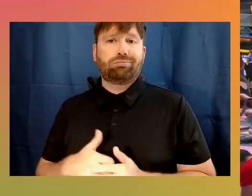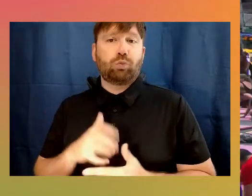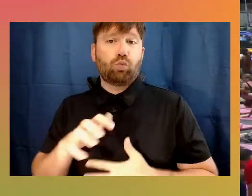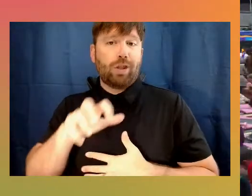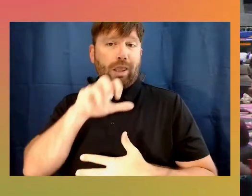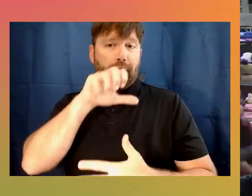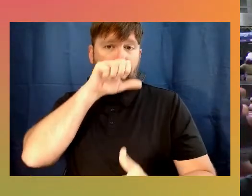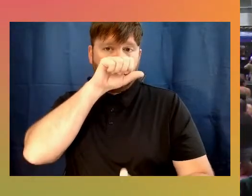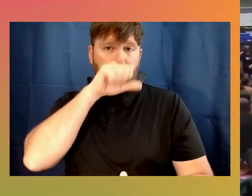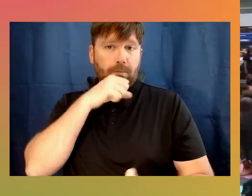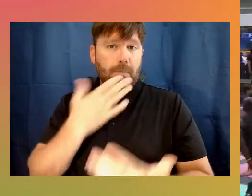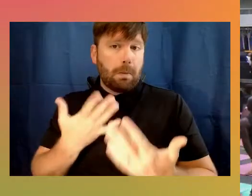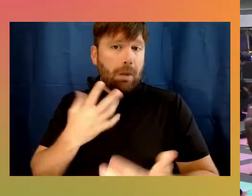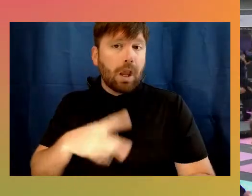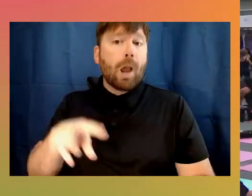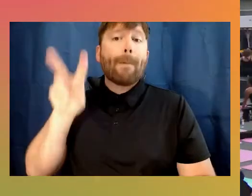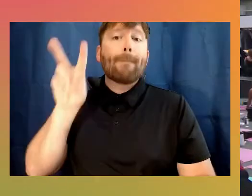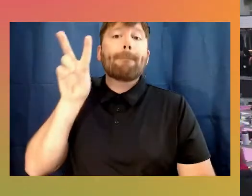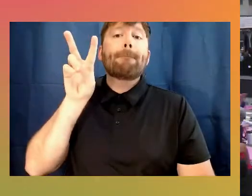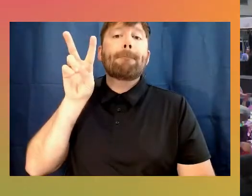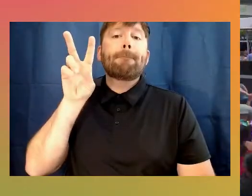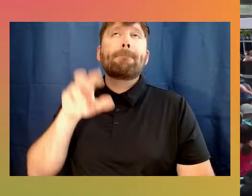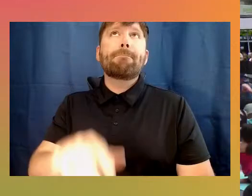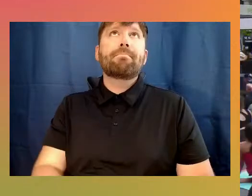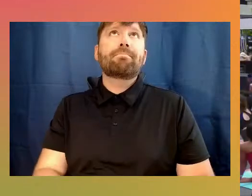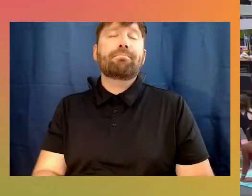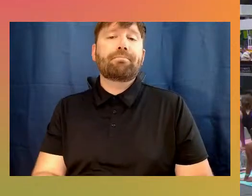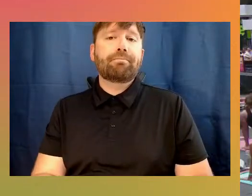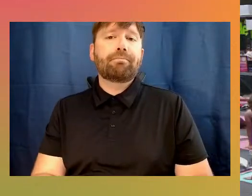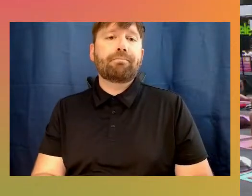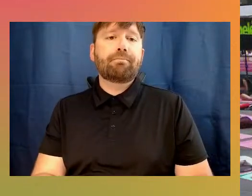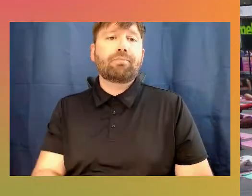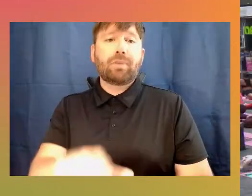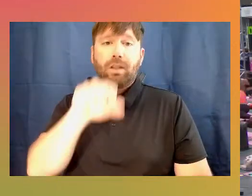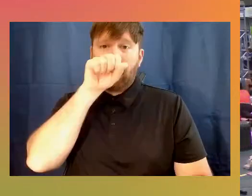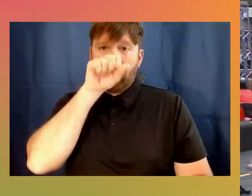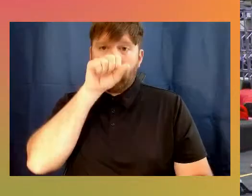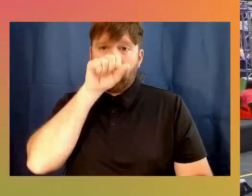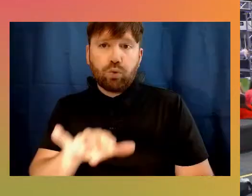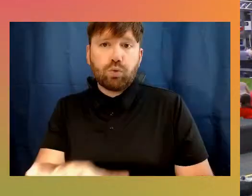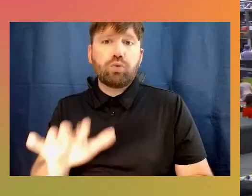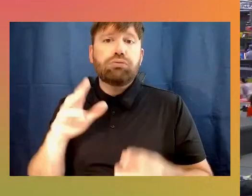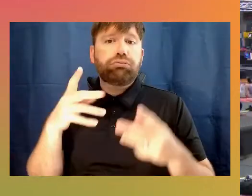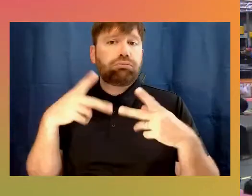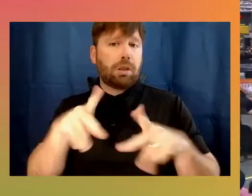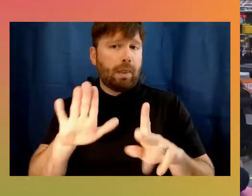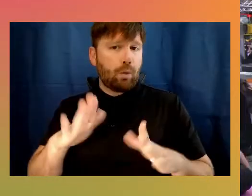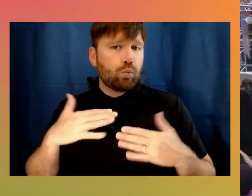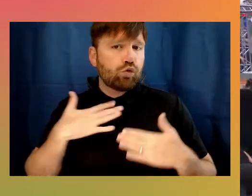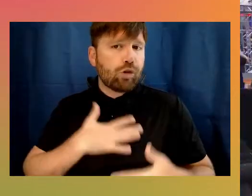SET UP. I ALWAYS KIND OF LIKE TO GAZE OUT OVER MY RIGHT SHOULDER TO MAKE, SQUARE OFF MY HIPS A LITTLE BIT MORE. TAKE A BREATH IN HERE.